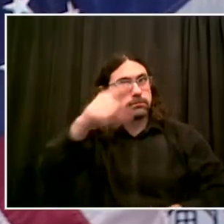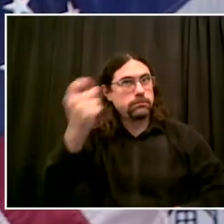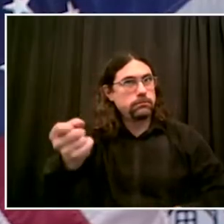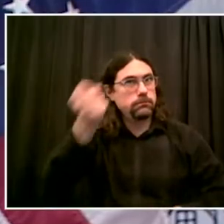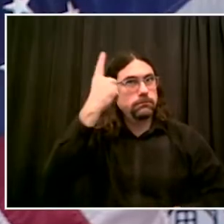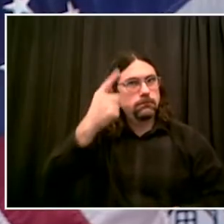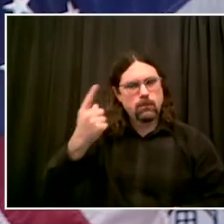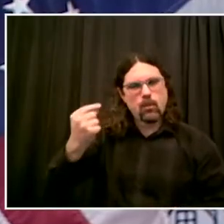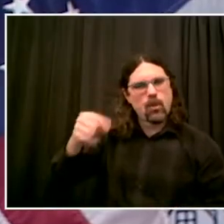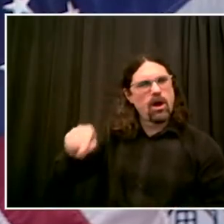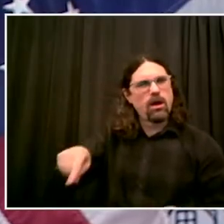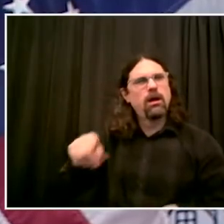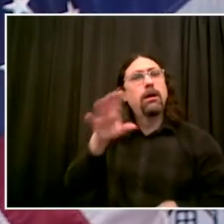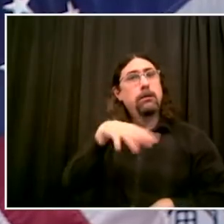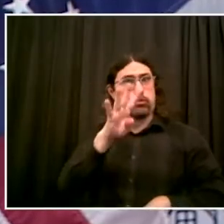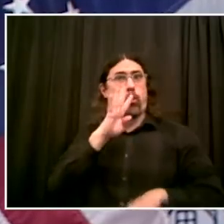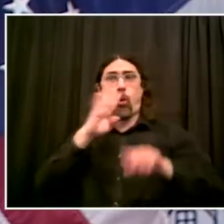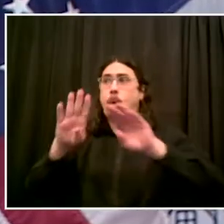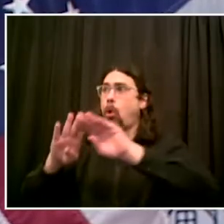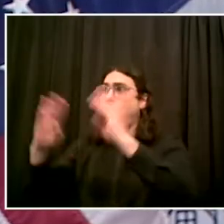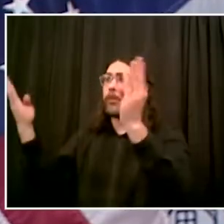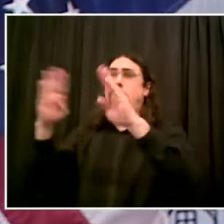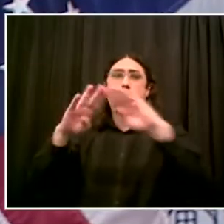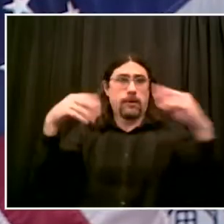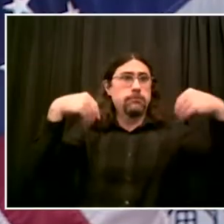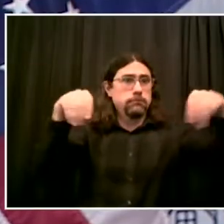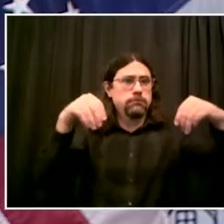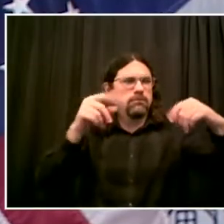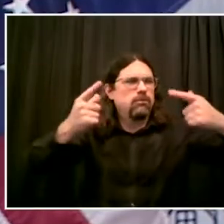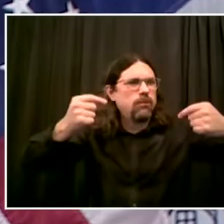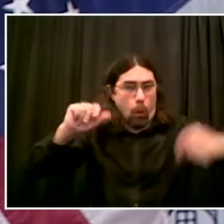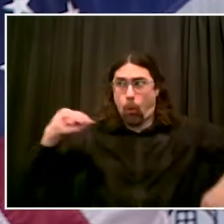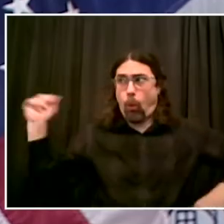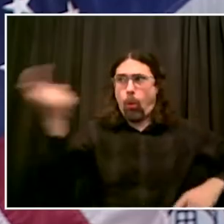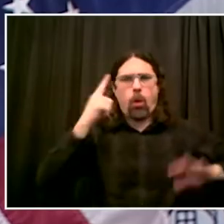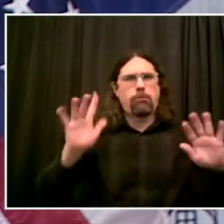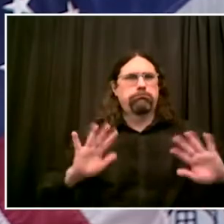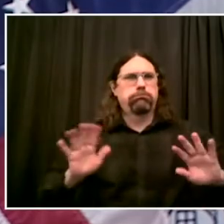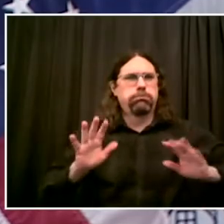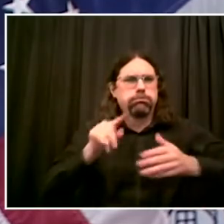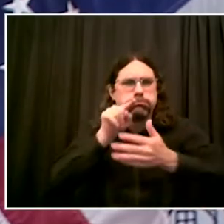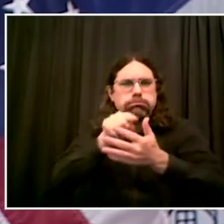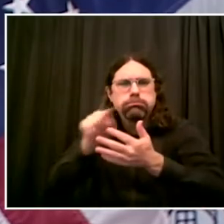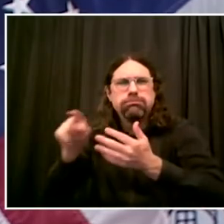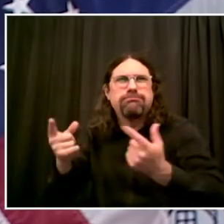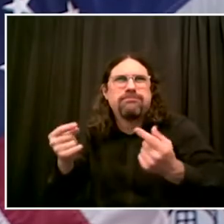INDUSTRIES TTHA ARE PART OF PHASE 1 AND THEN HOW EACH SHOULD